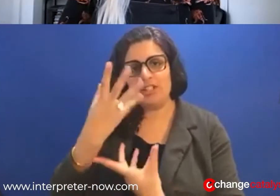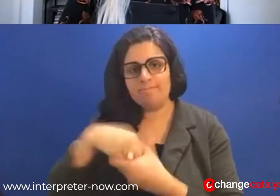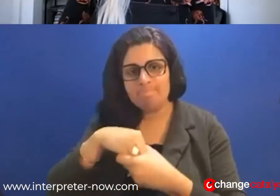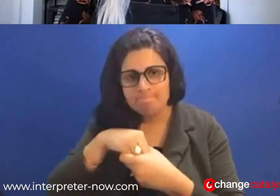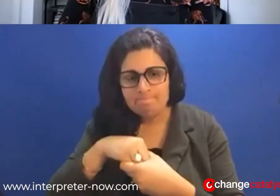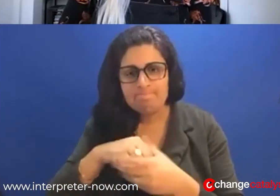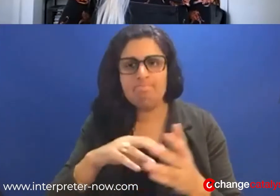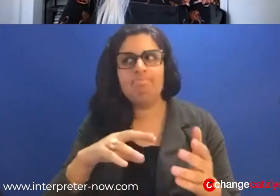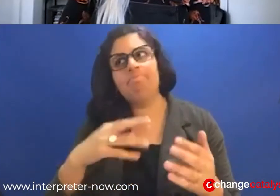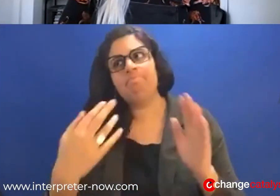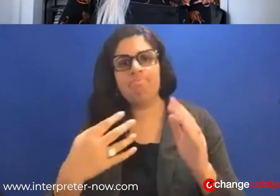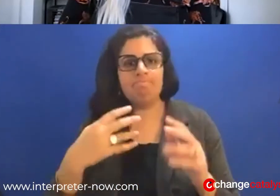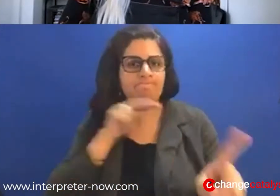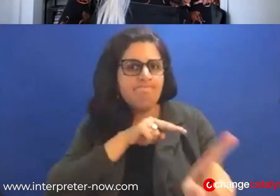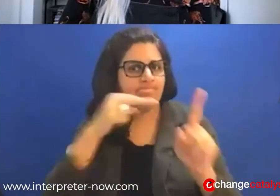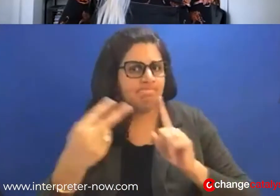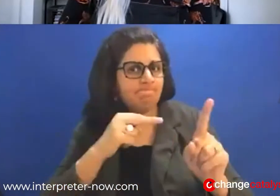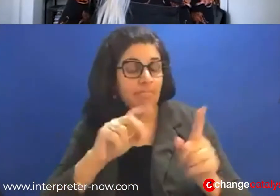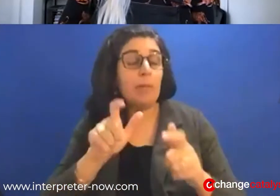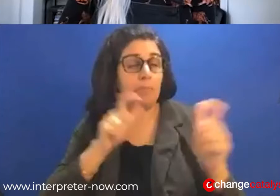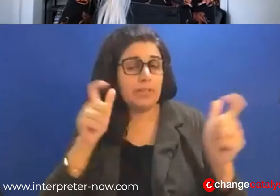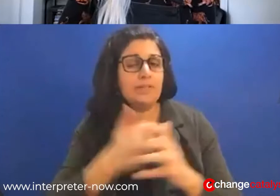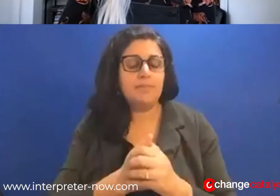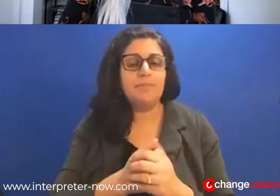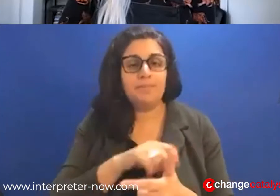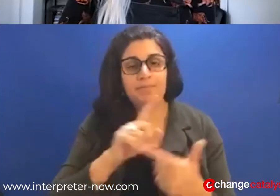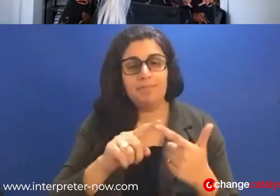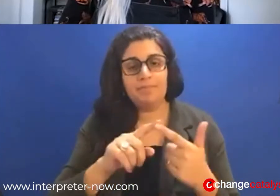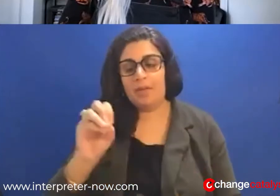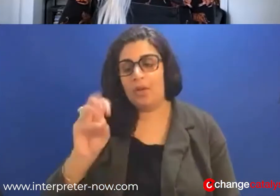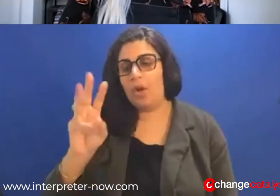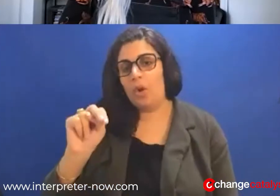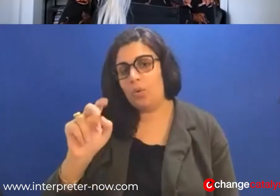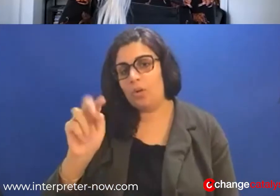But I also think, you know, we've talked about just the fact that OwnTrail is the framework